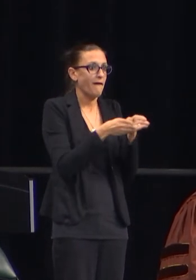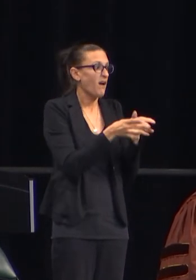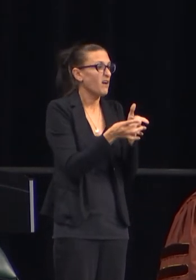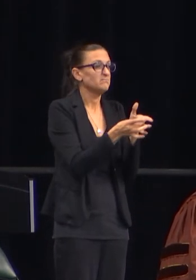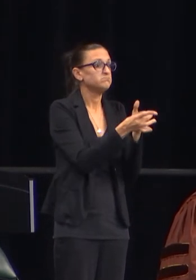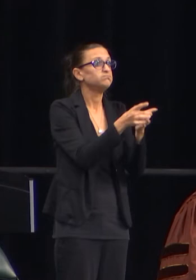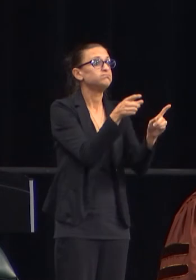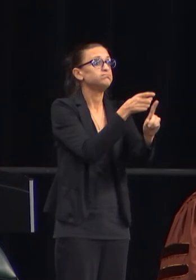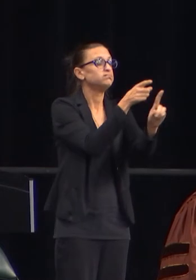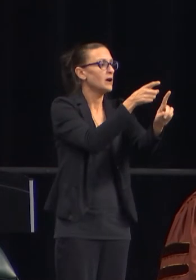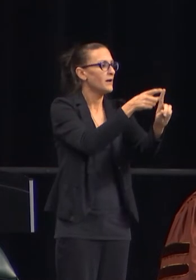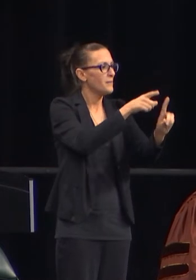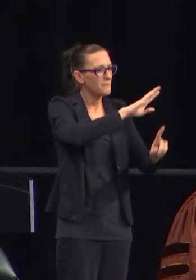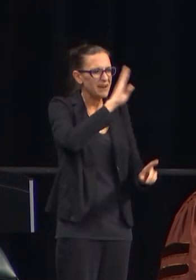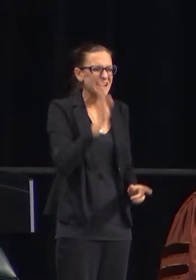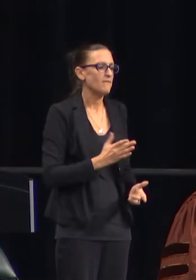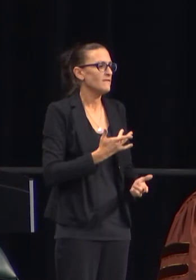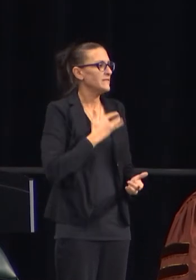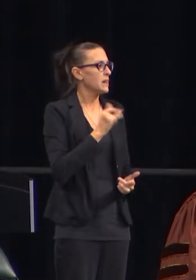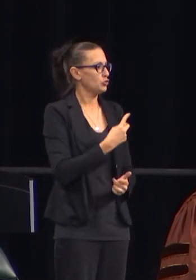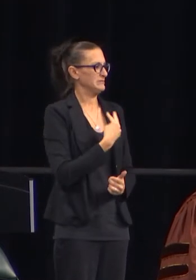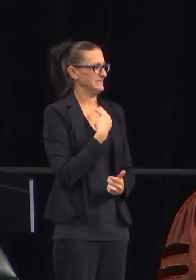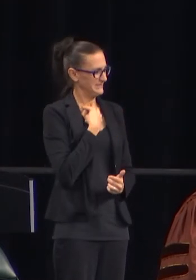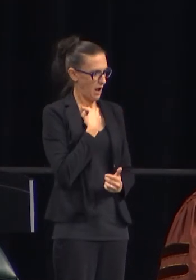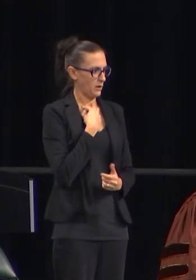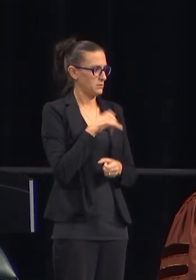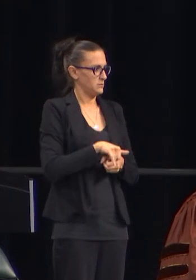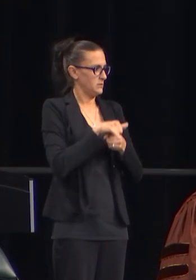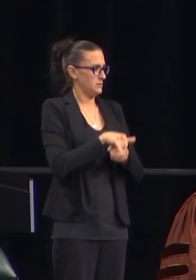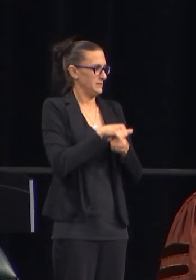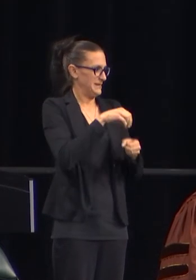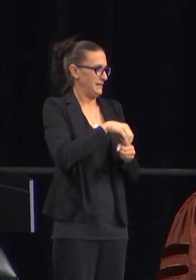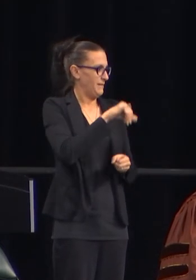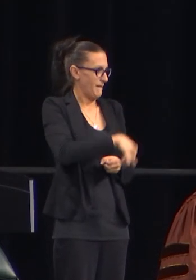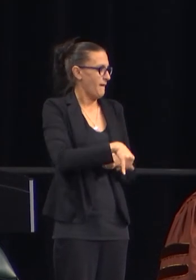but never feel like you're stuck in that path.